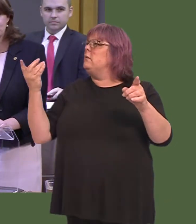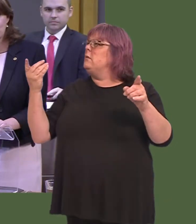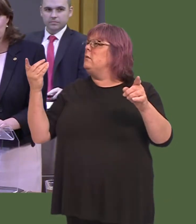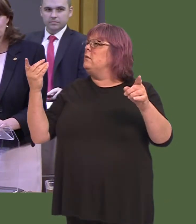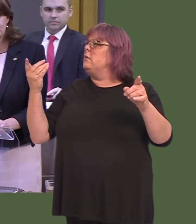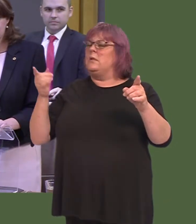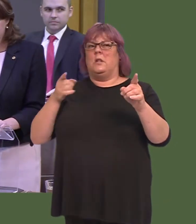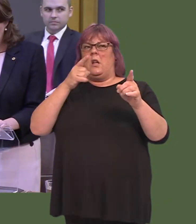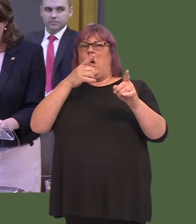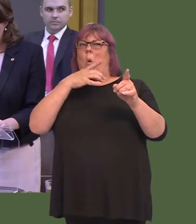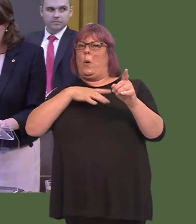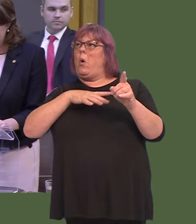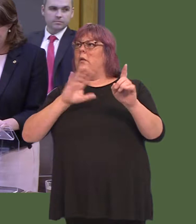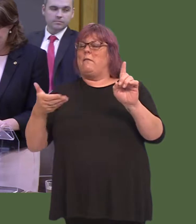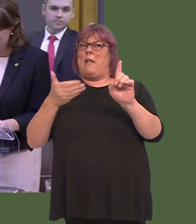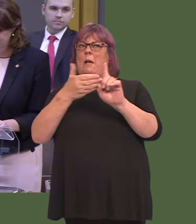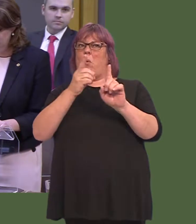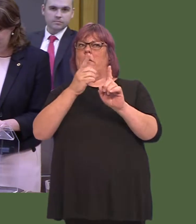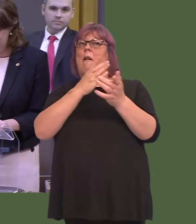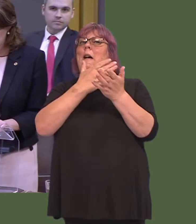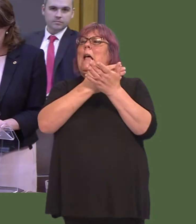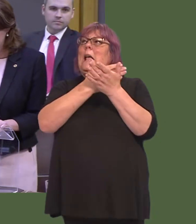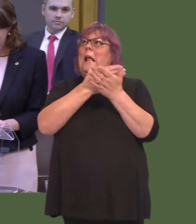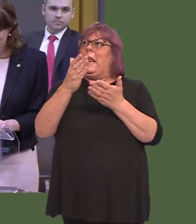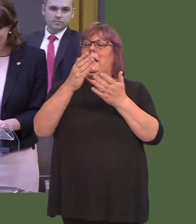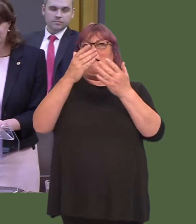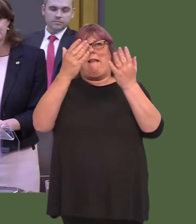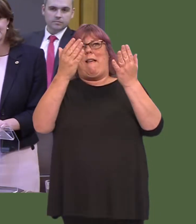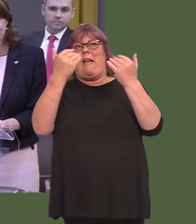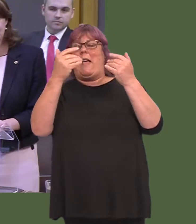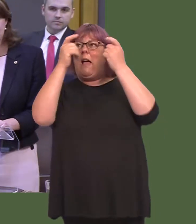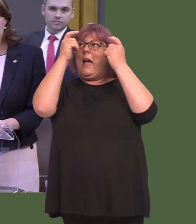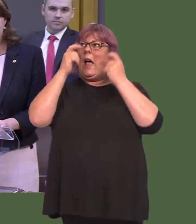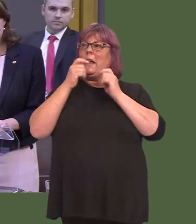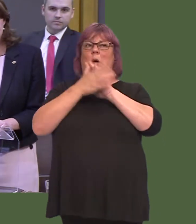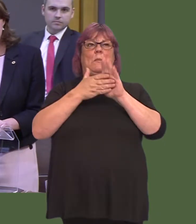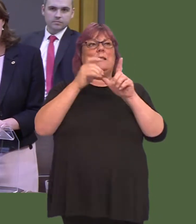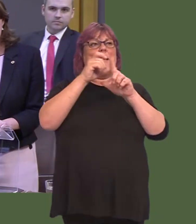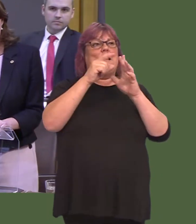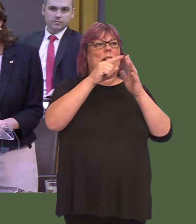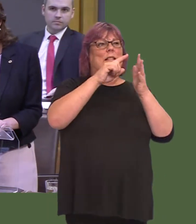our calls for a clean air Act for Wales that would phase out the sale of diesel and petrol-only